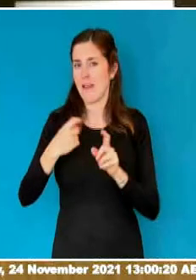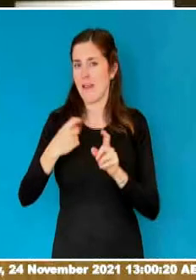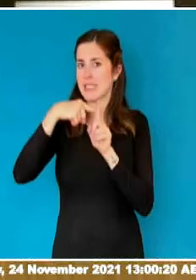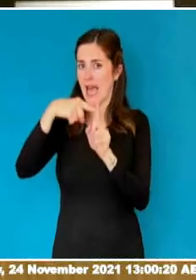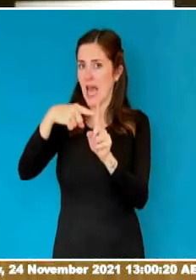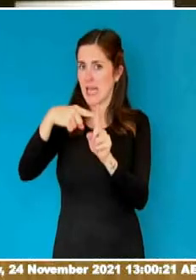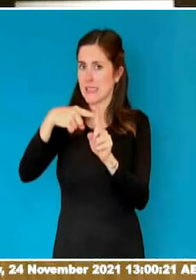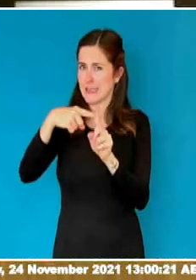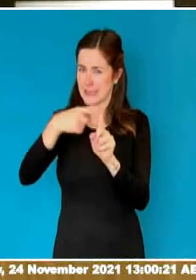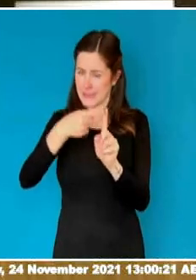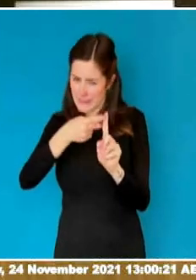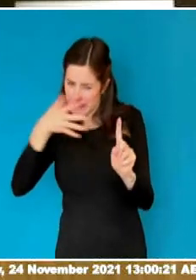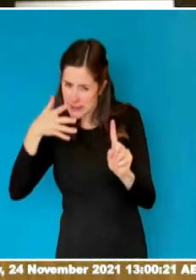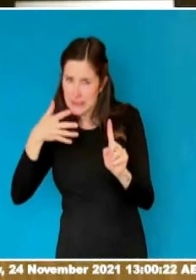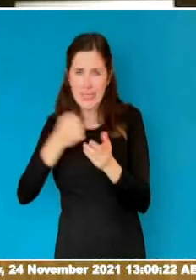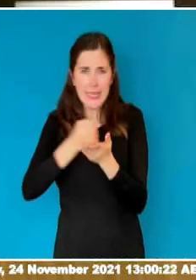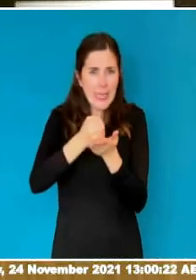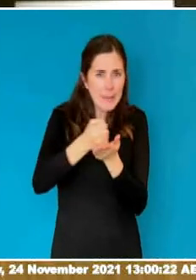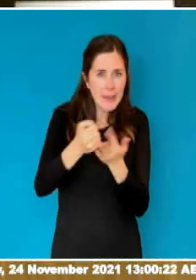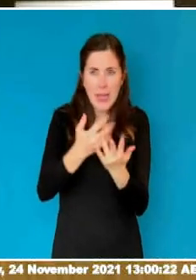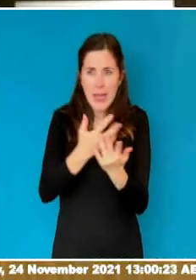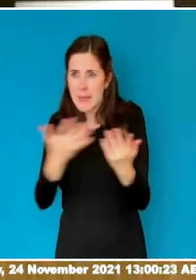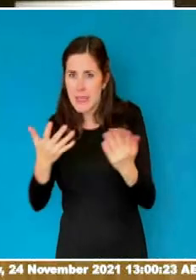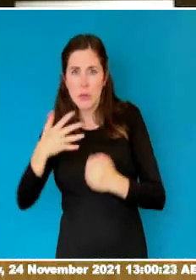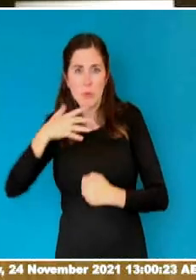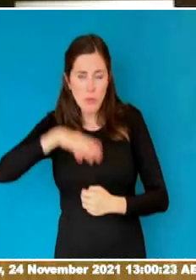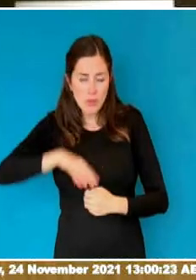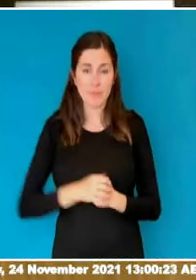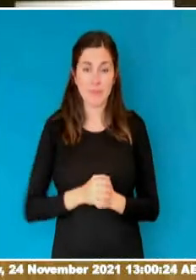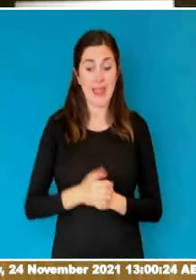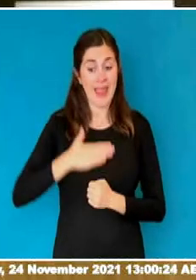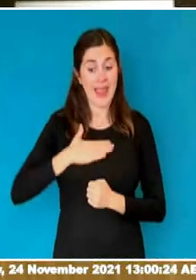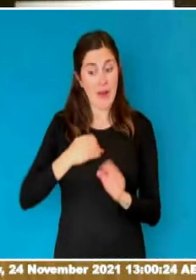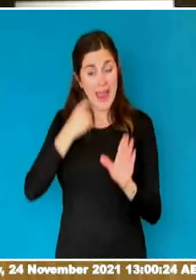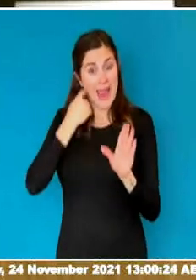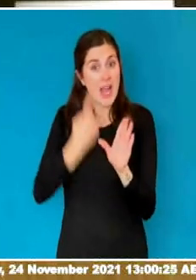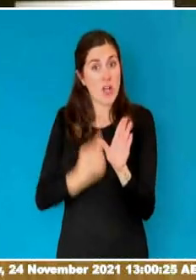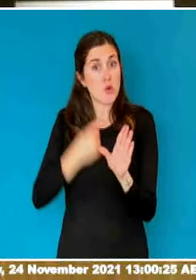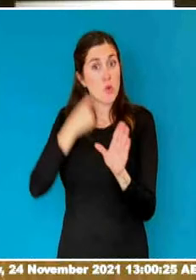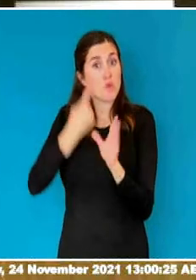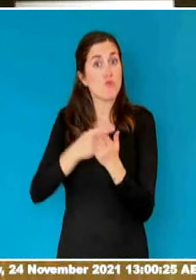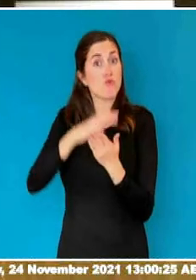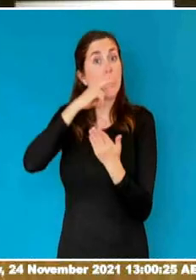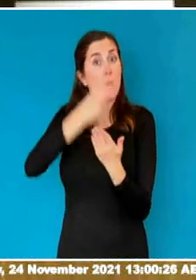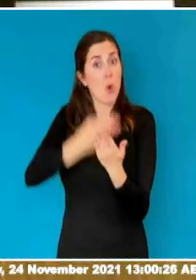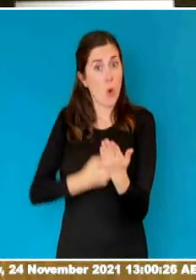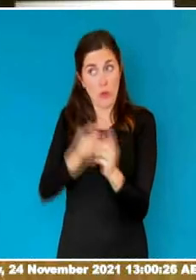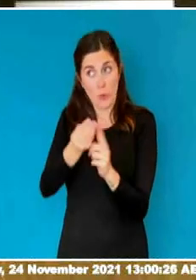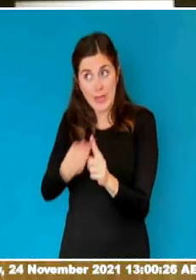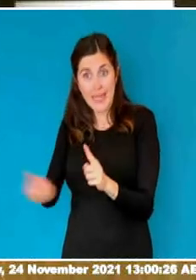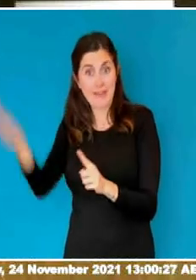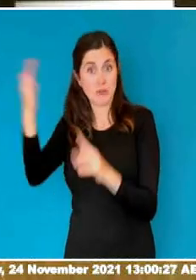It is something that we report on in the Commissioner of Taxation's annual report which is tabled in Parliament and it is certainly something that is in my business